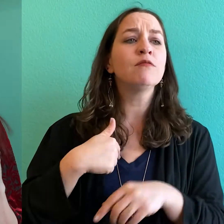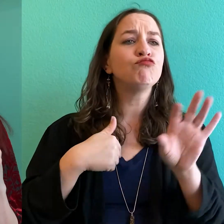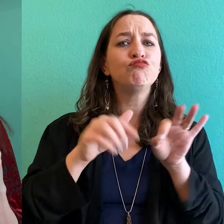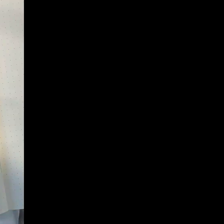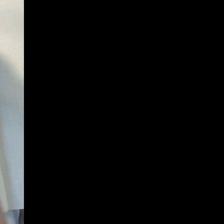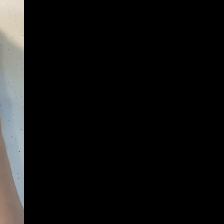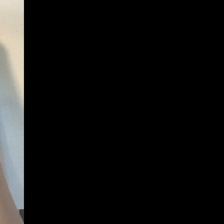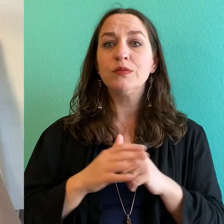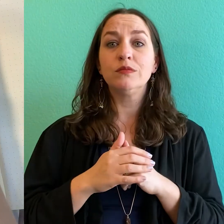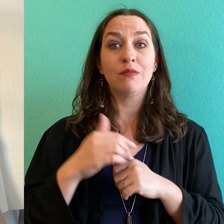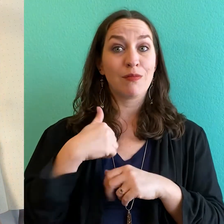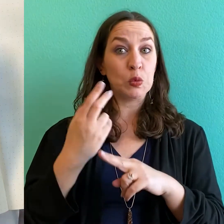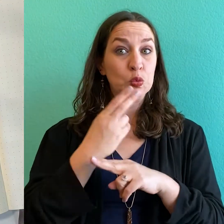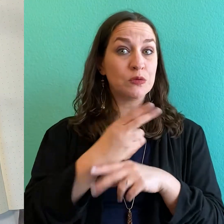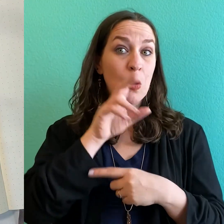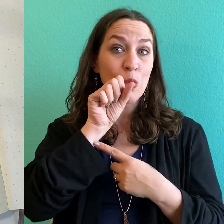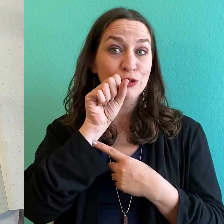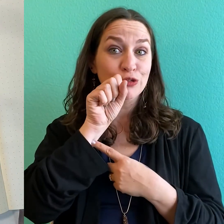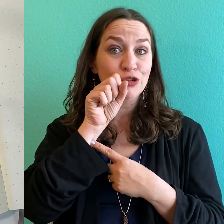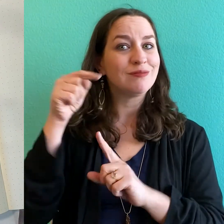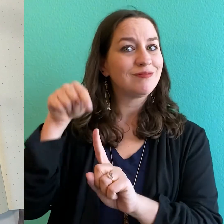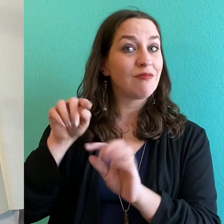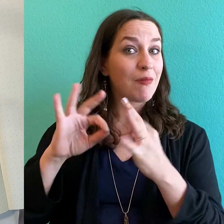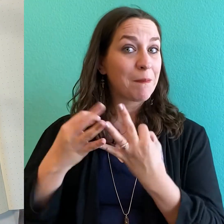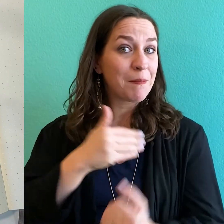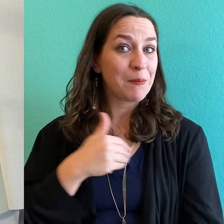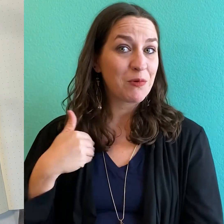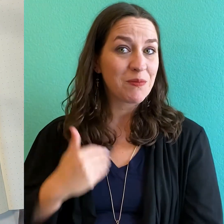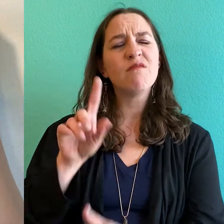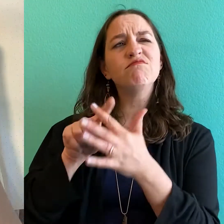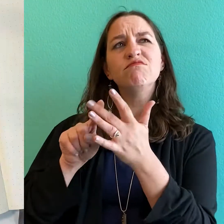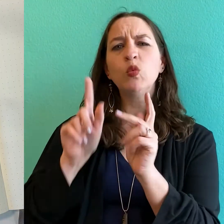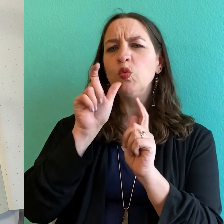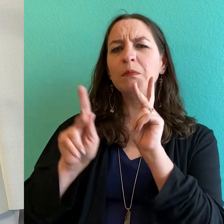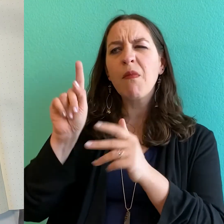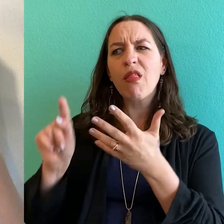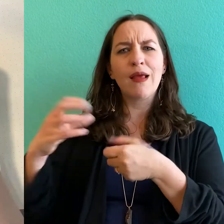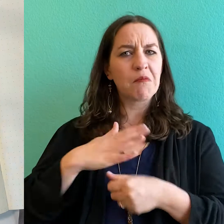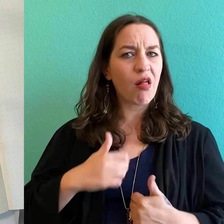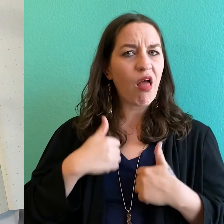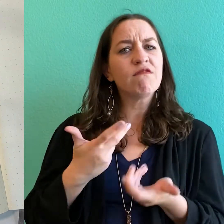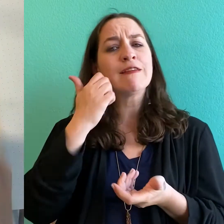So I'm going to choose to use orange tabs for my family members. And we're thinking of people that are in your life